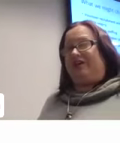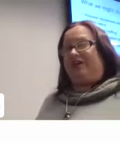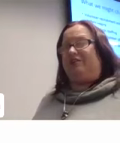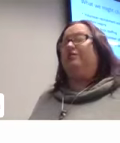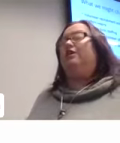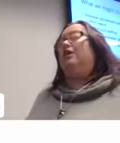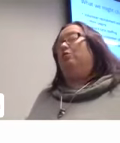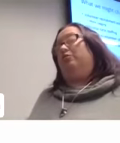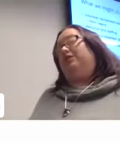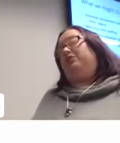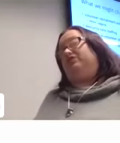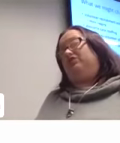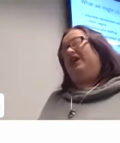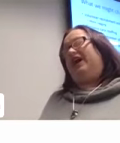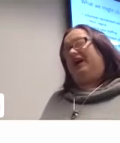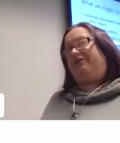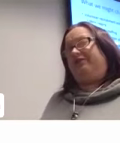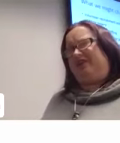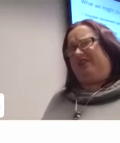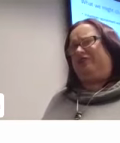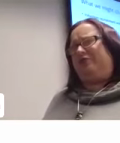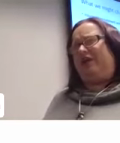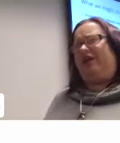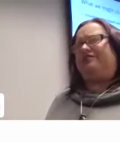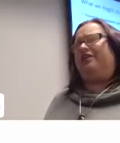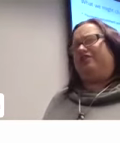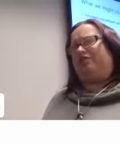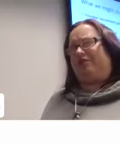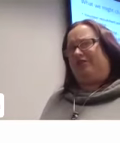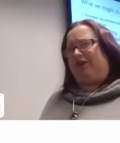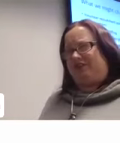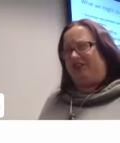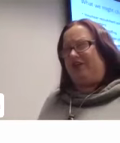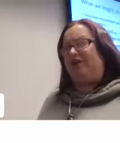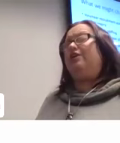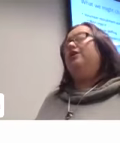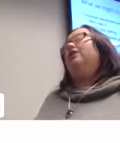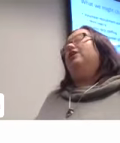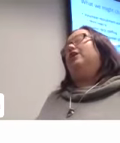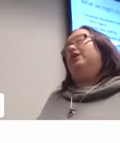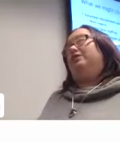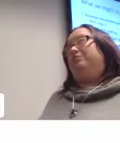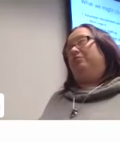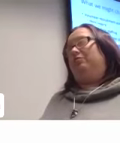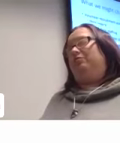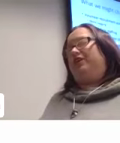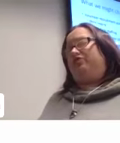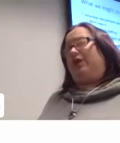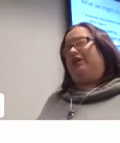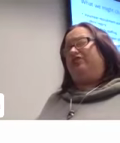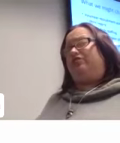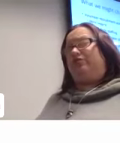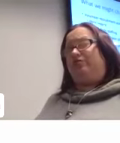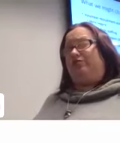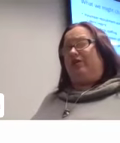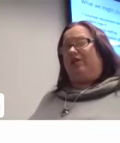And so I asked him to let us know and/or help you say range ASL interpreters if needed.